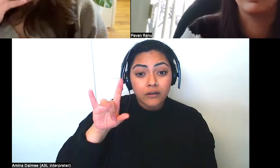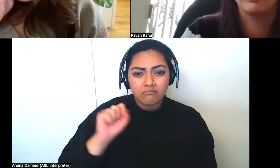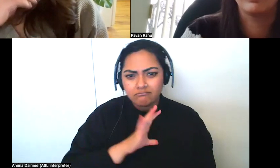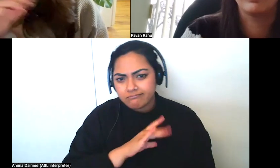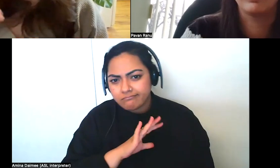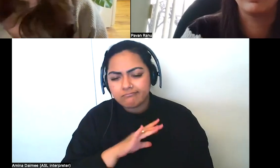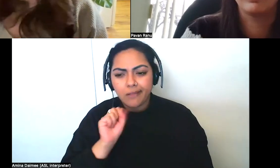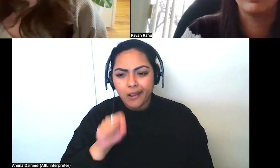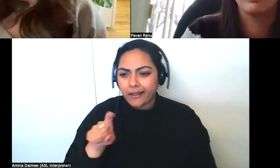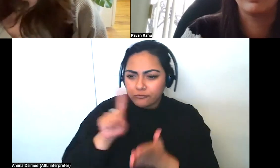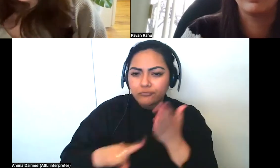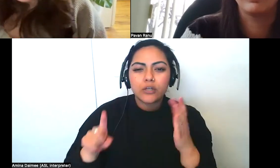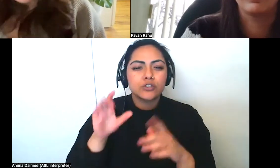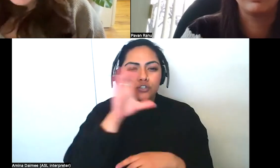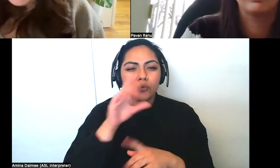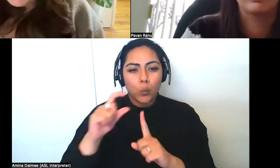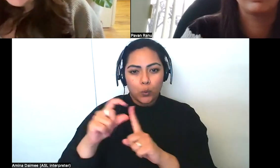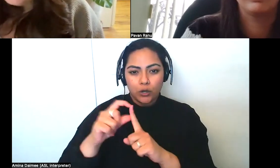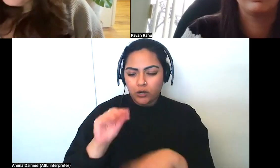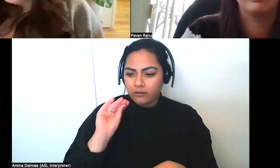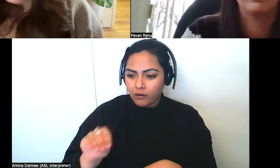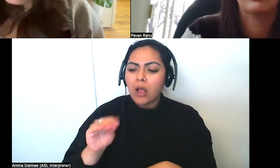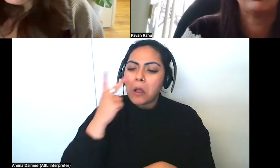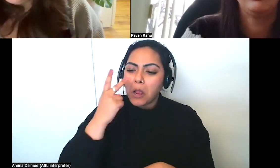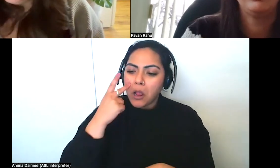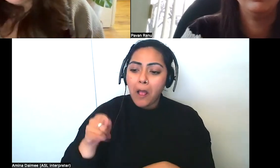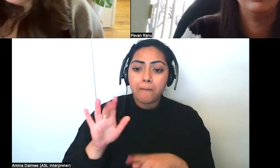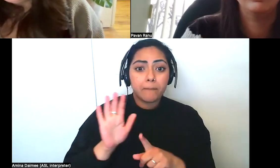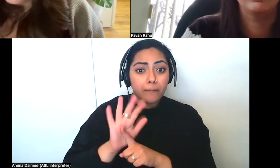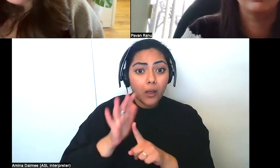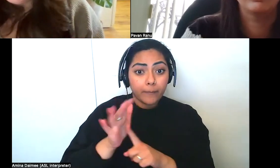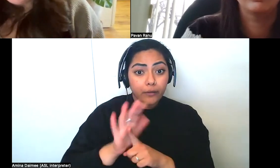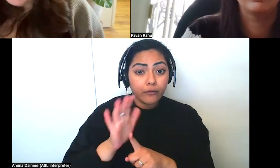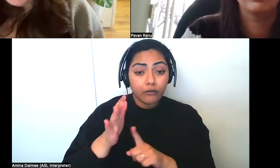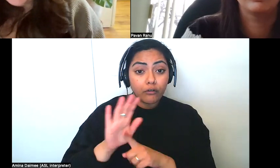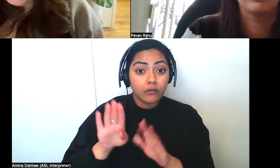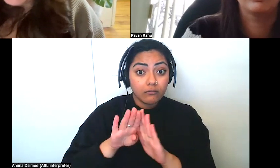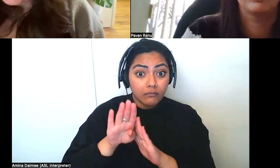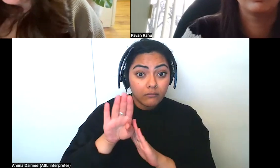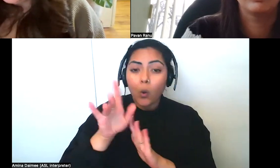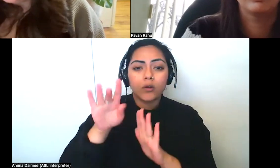over time and that can help you kind of understand if something's really trendy or if your particular